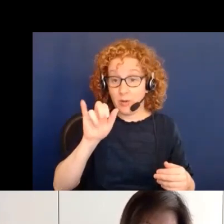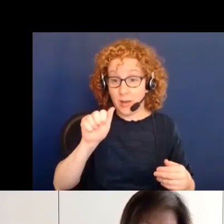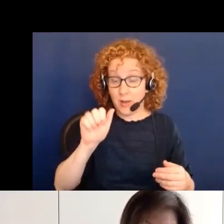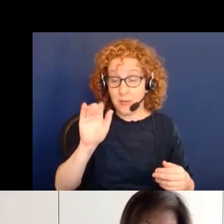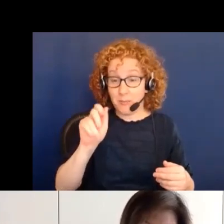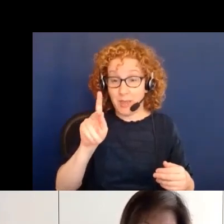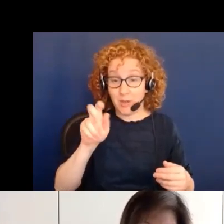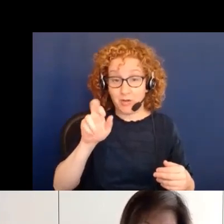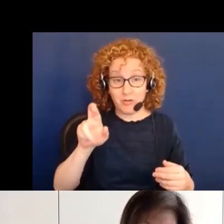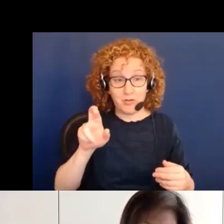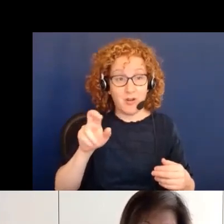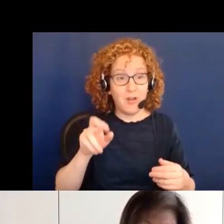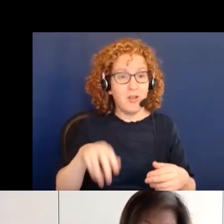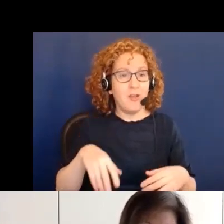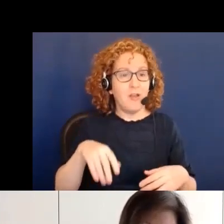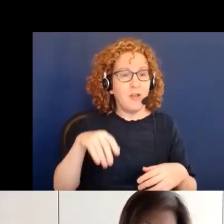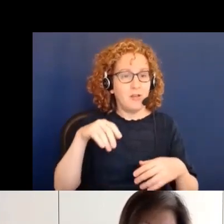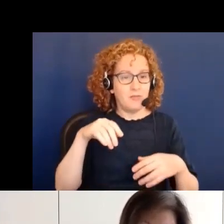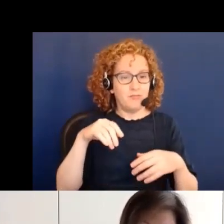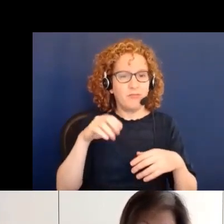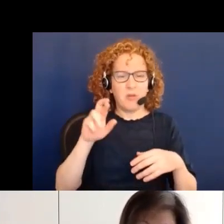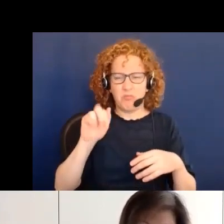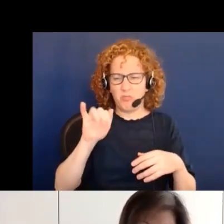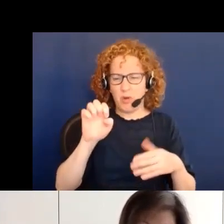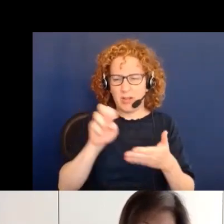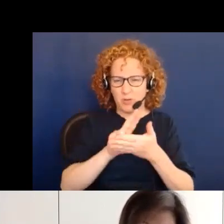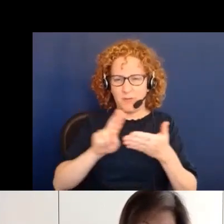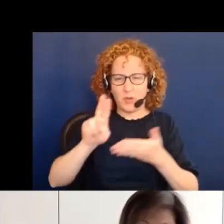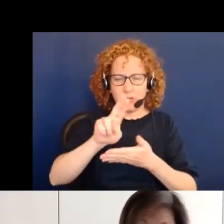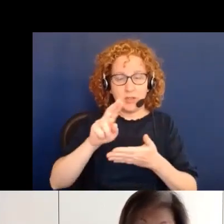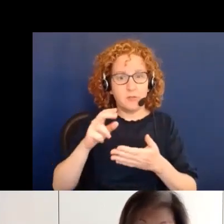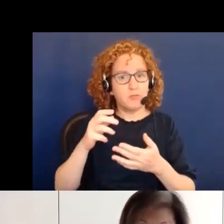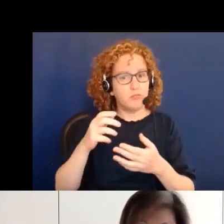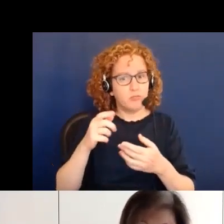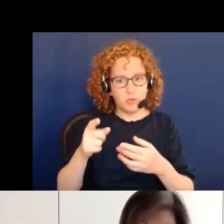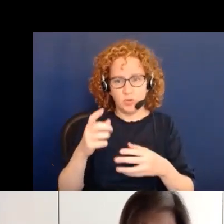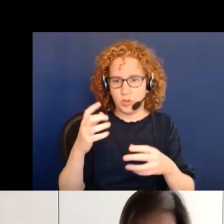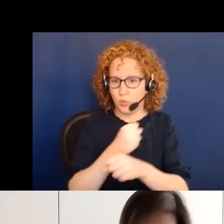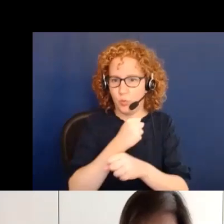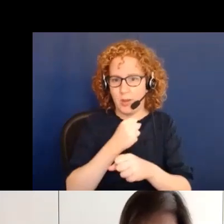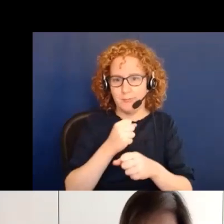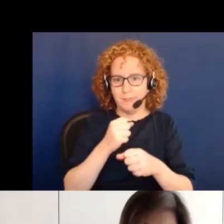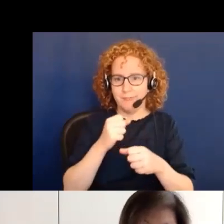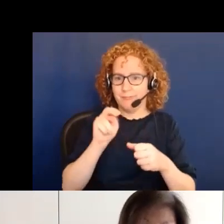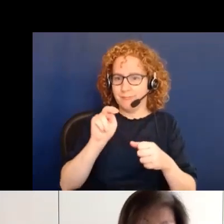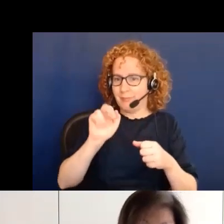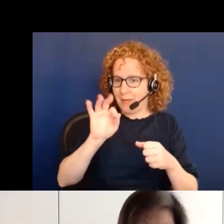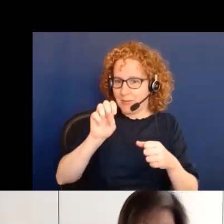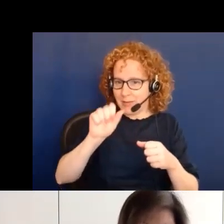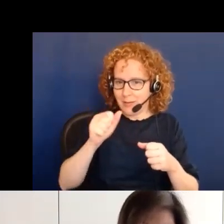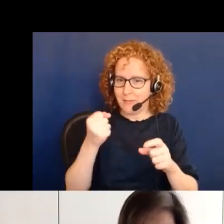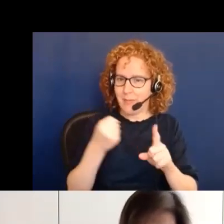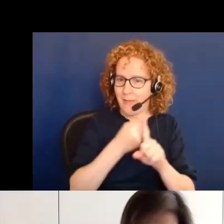the NAFSA KC ISSS award of excellence as well as NAFSA's Advocate of the Year. Catherine Ebelke